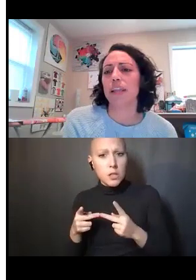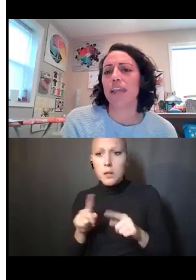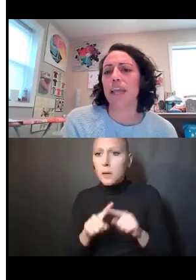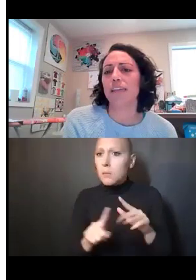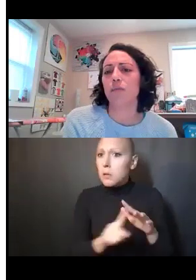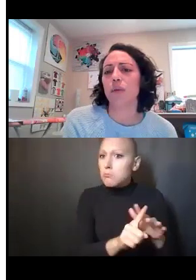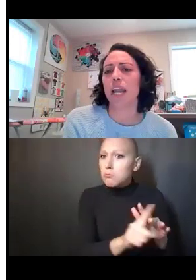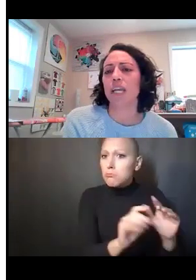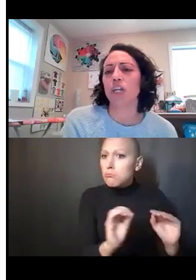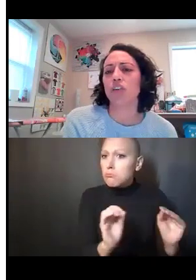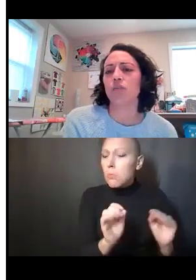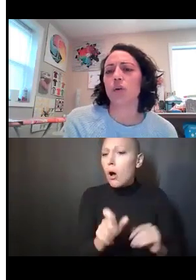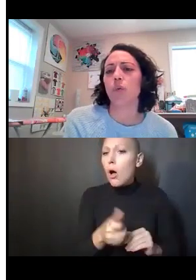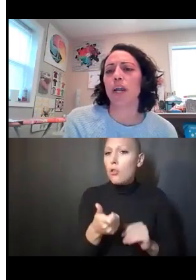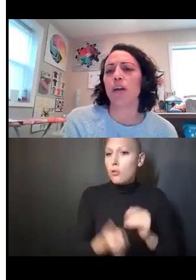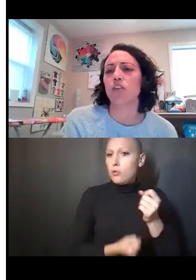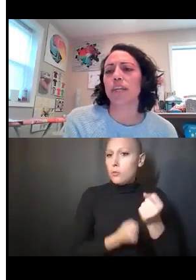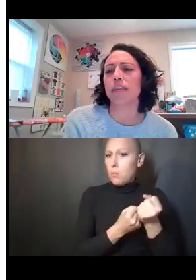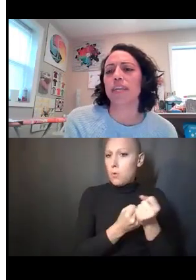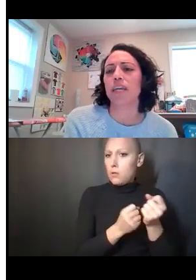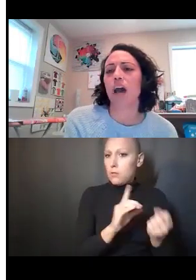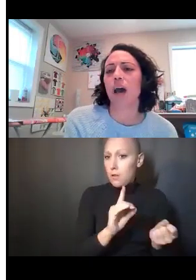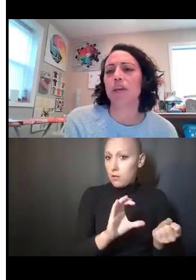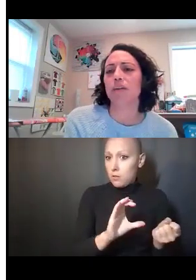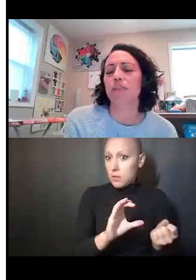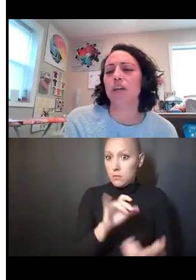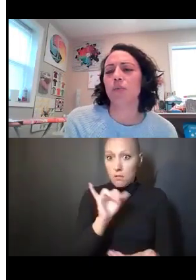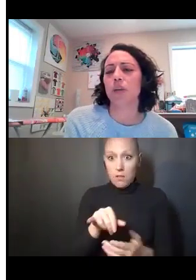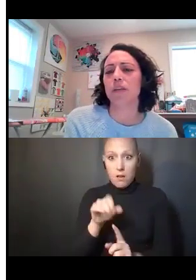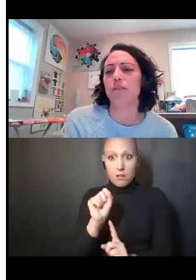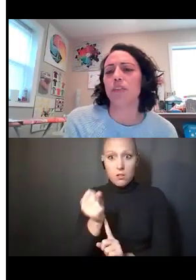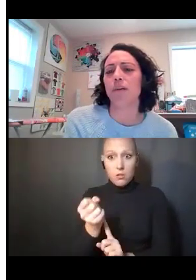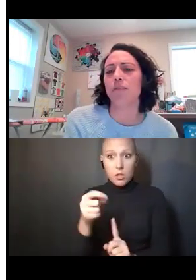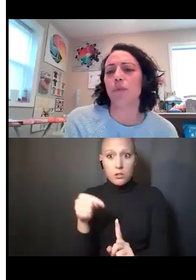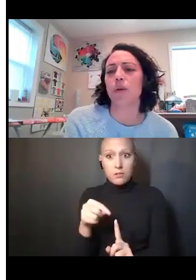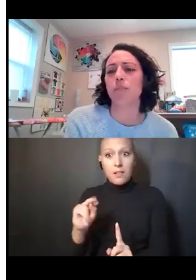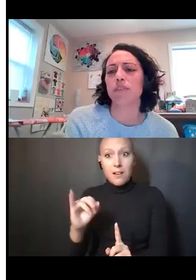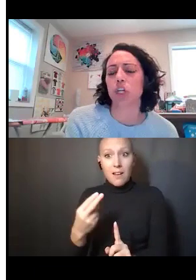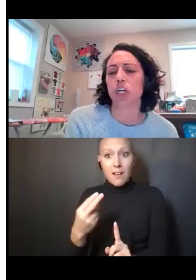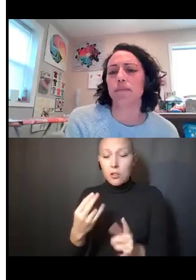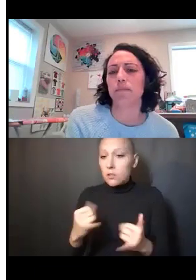In that case would NIH still require a translated copy of the agreement for that foreign position?